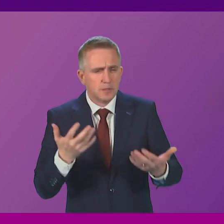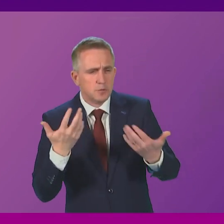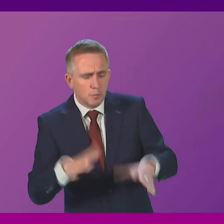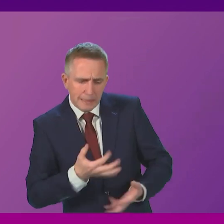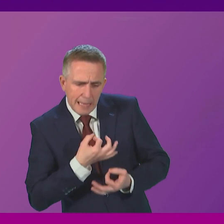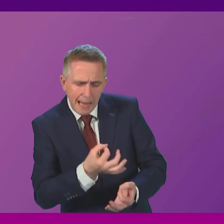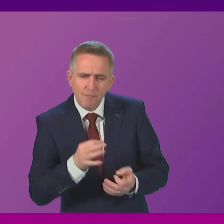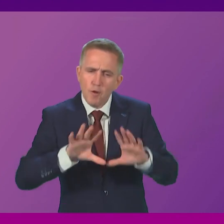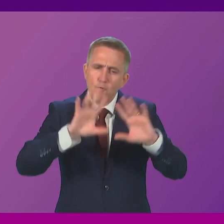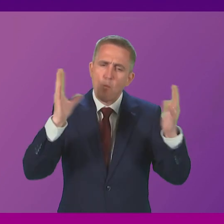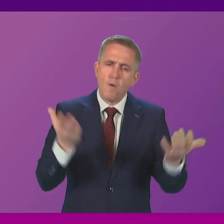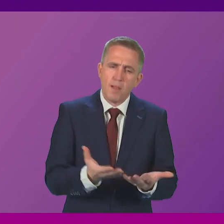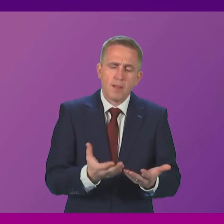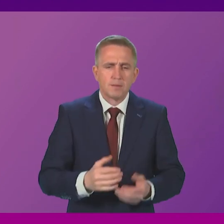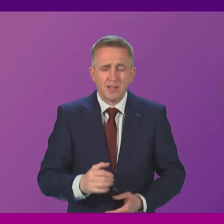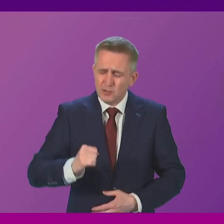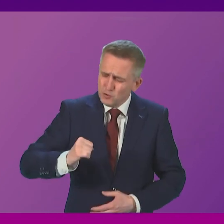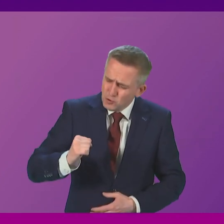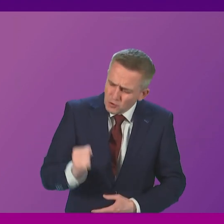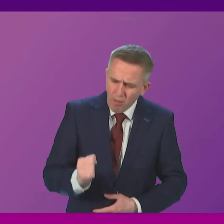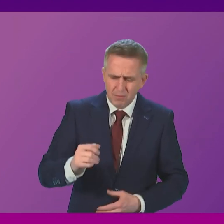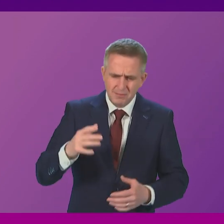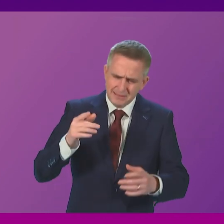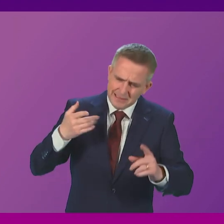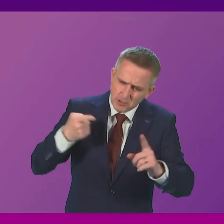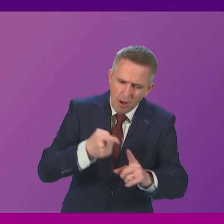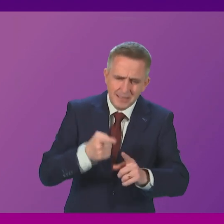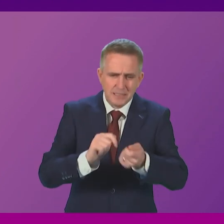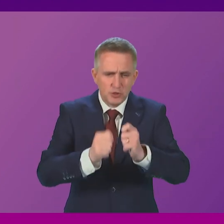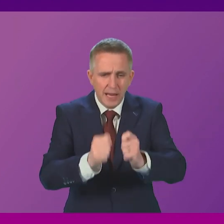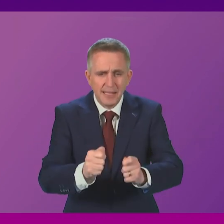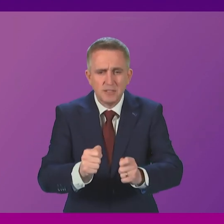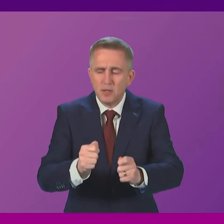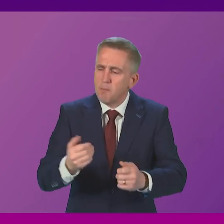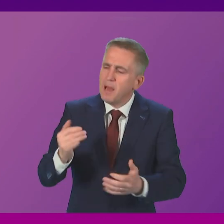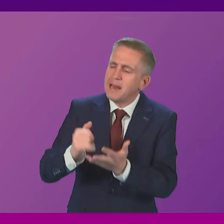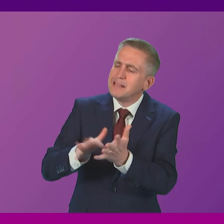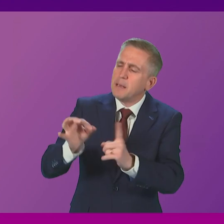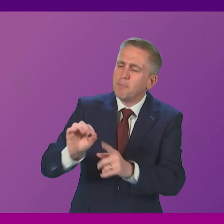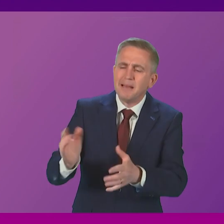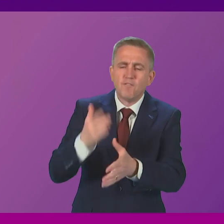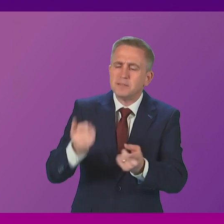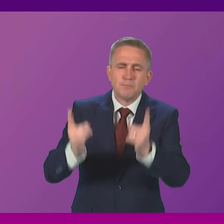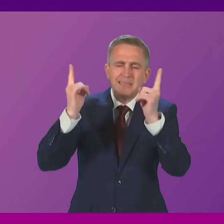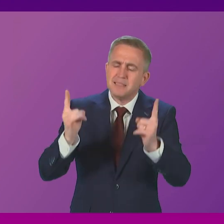Scotland is crying out for change, but a new SNP First Minister will not be enough.